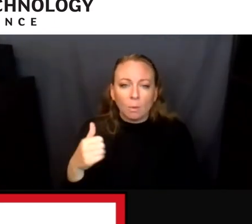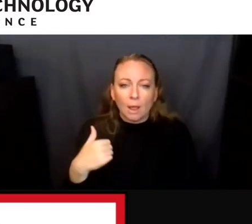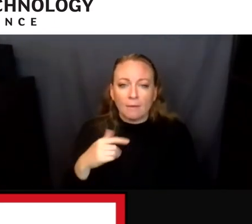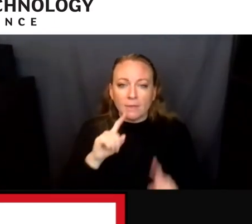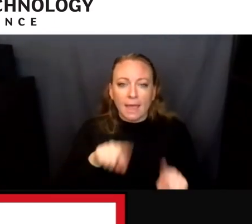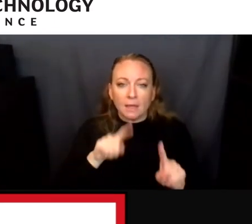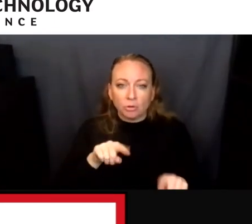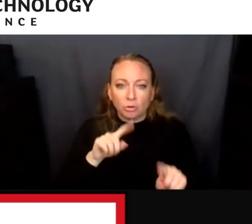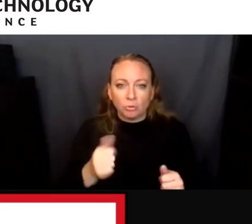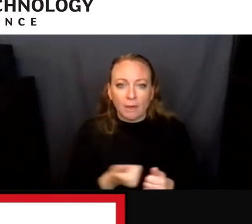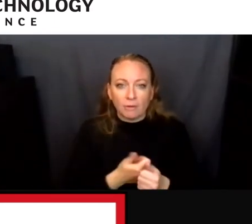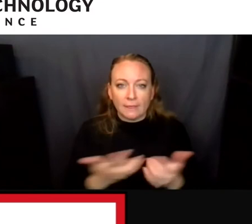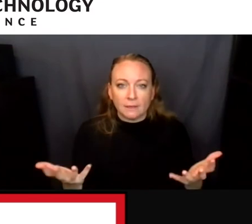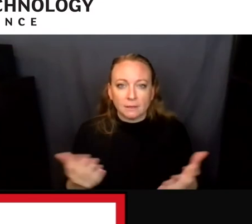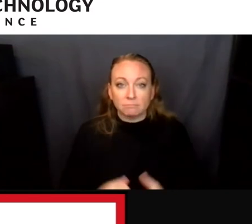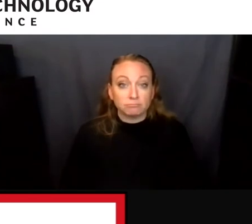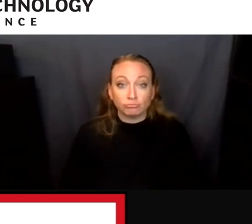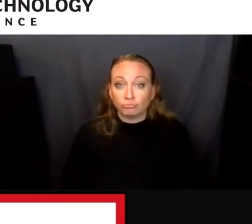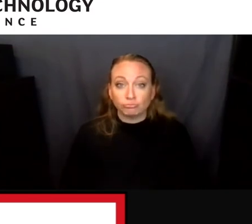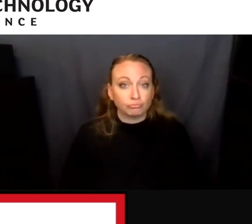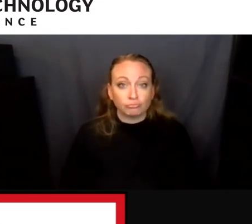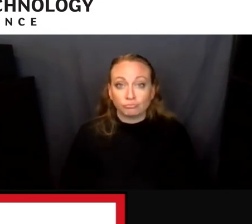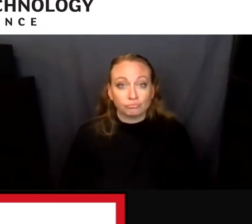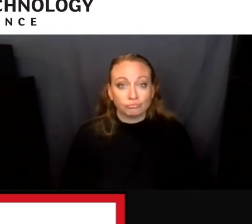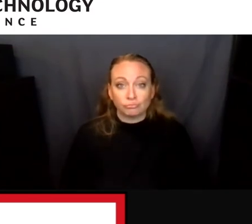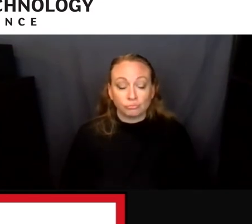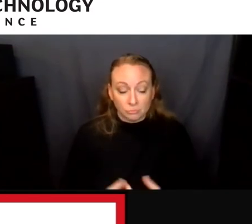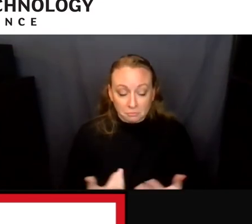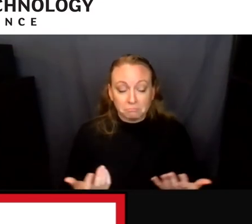And so I believe that there can be mistakes